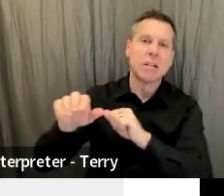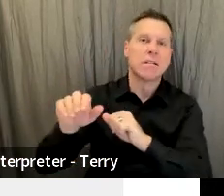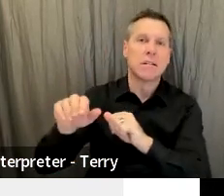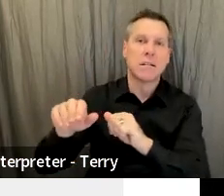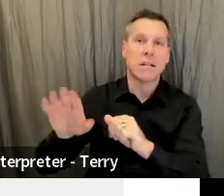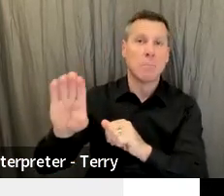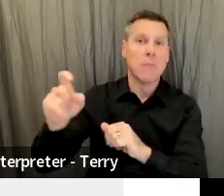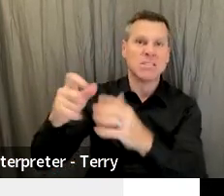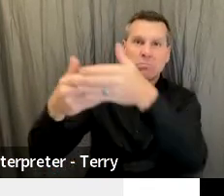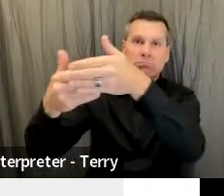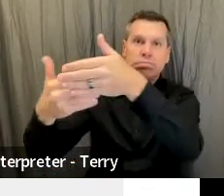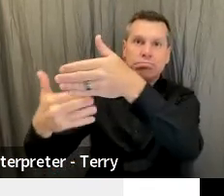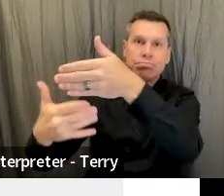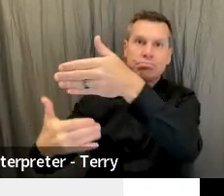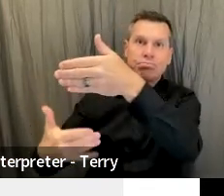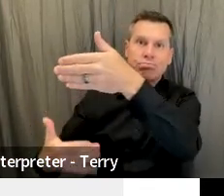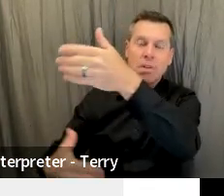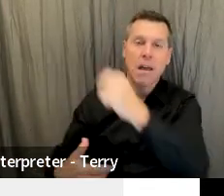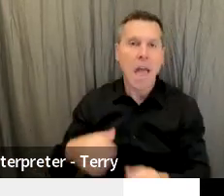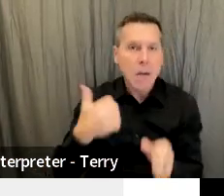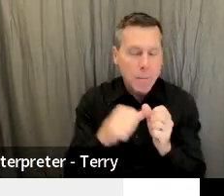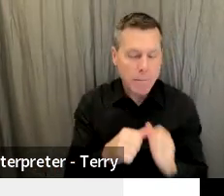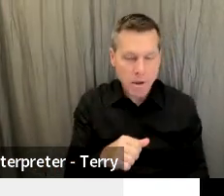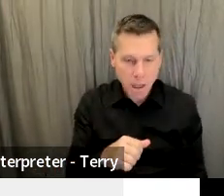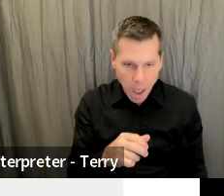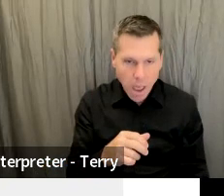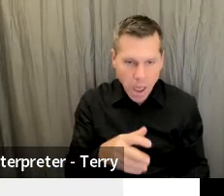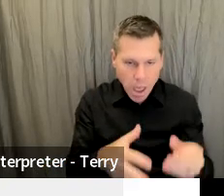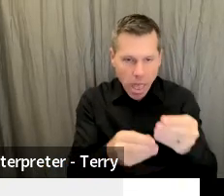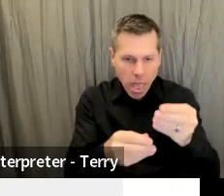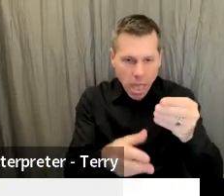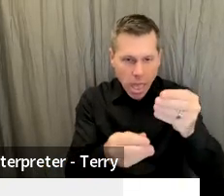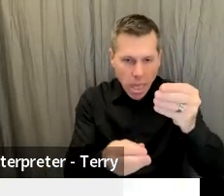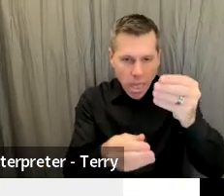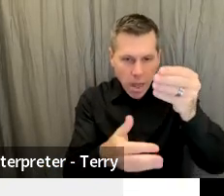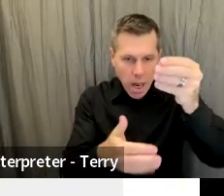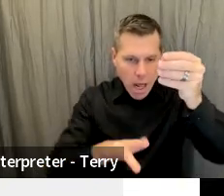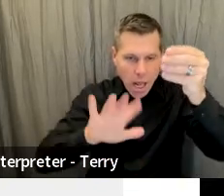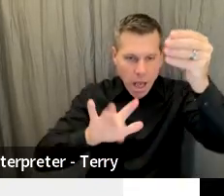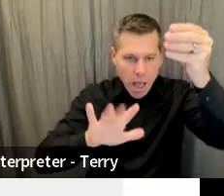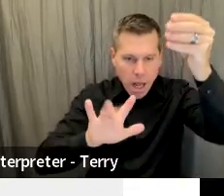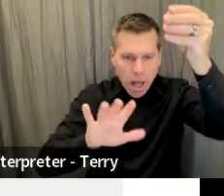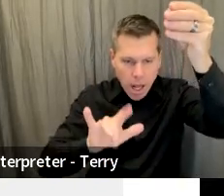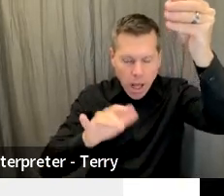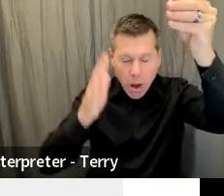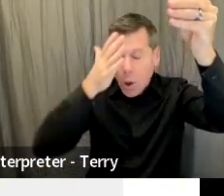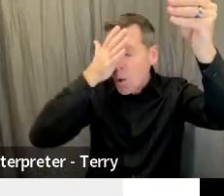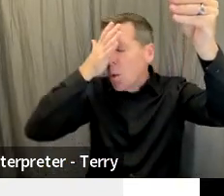remember looking through it and just thinking, Oh, this is a disaster. You could it was just unorganized and you could really see